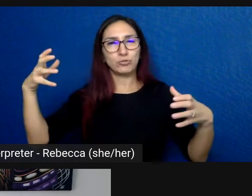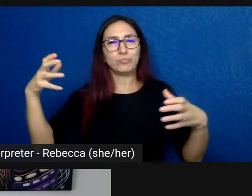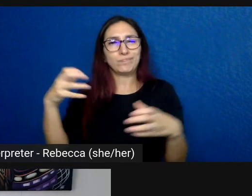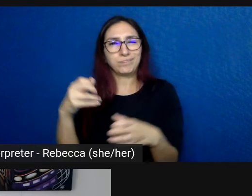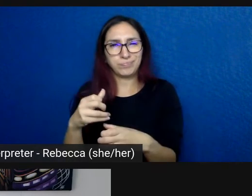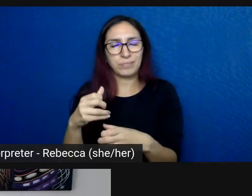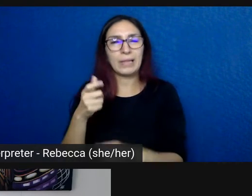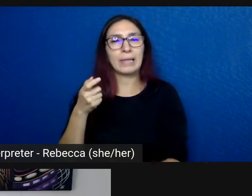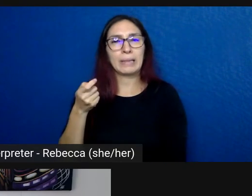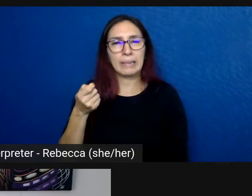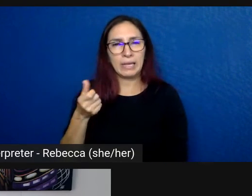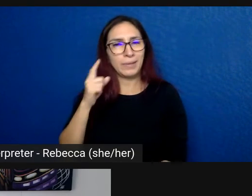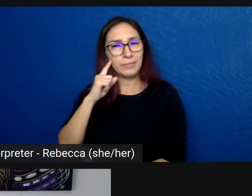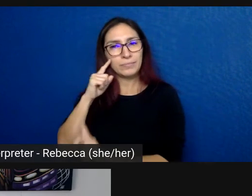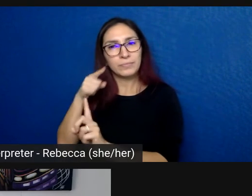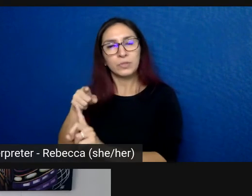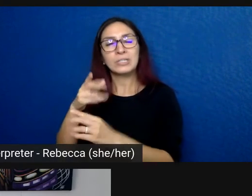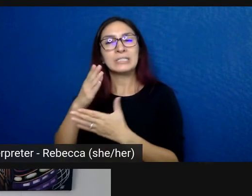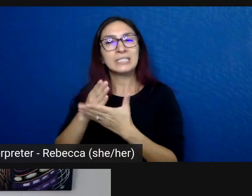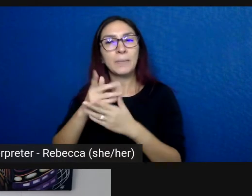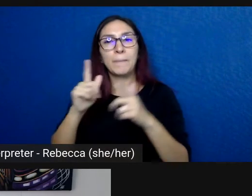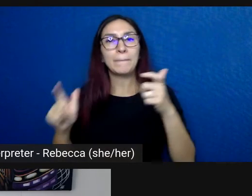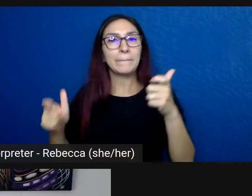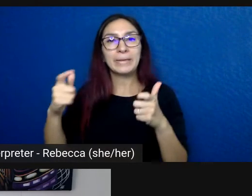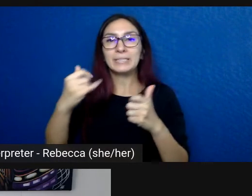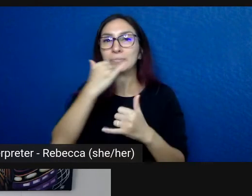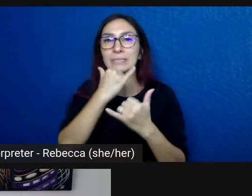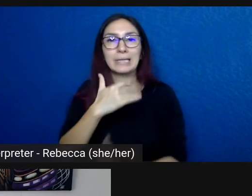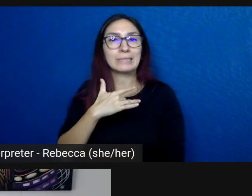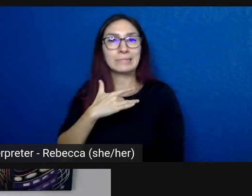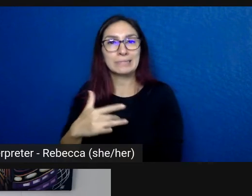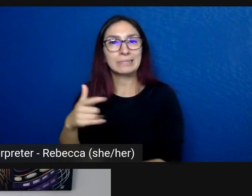What are some of the biggest mistakes developers make in regard